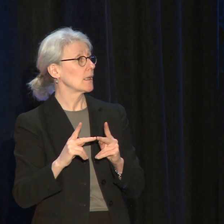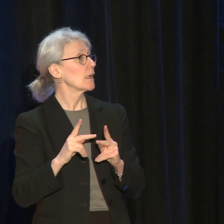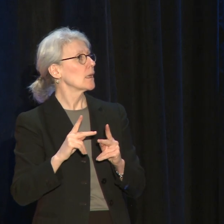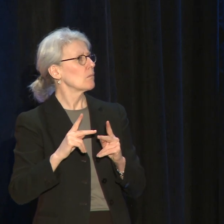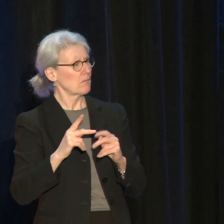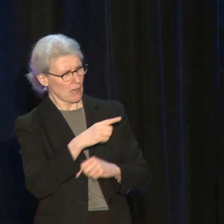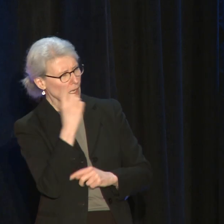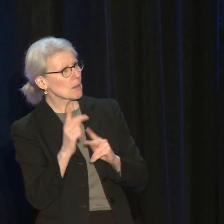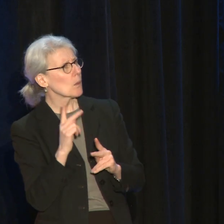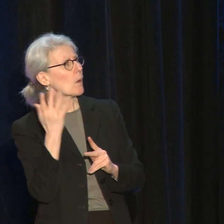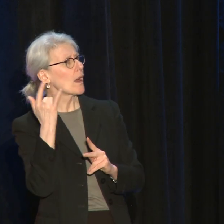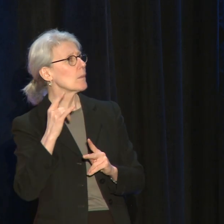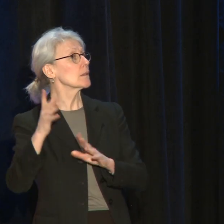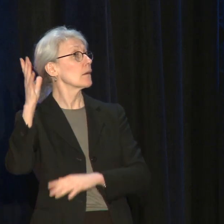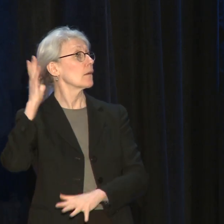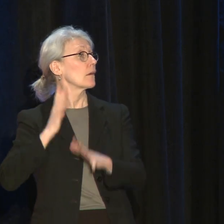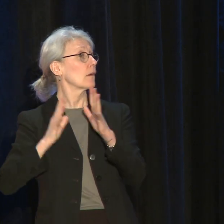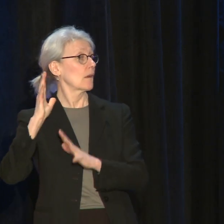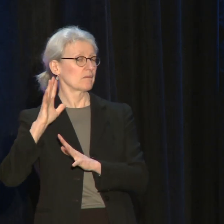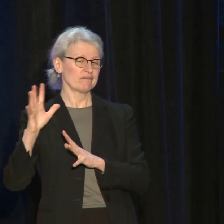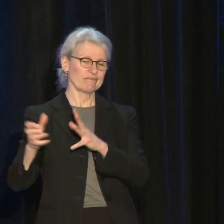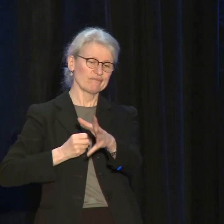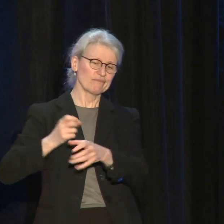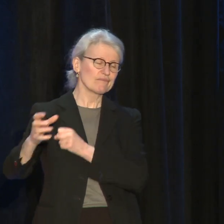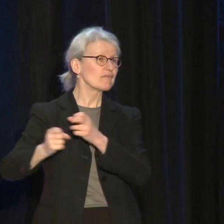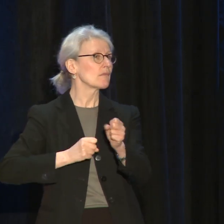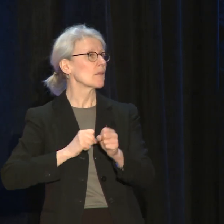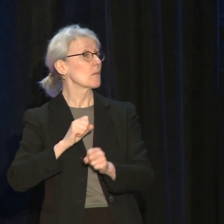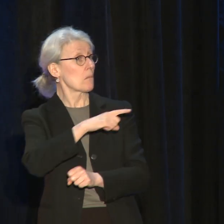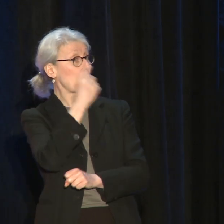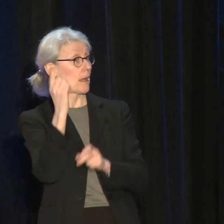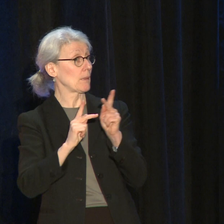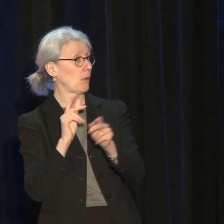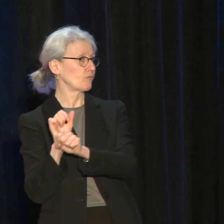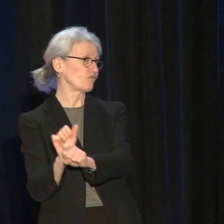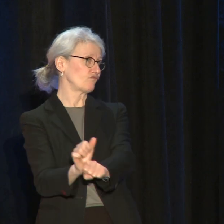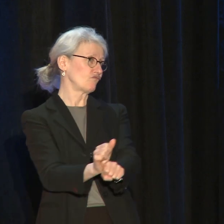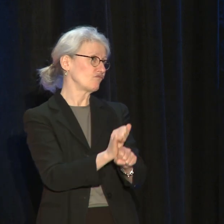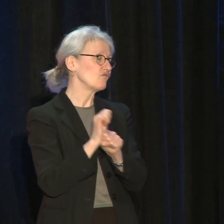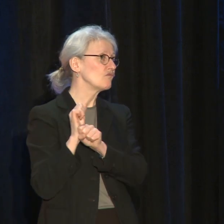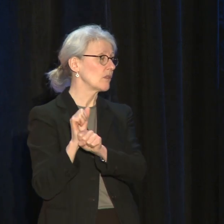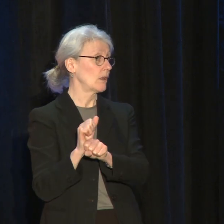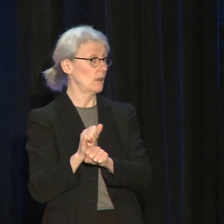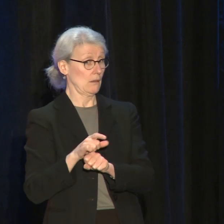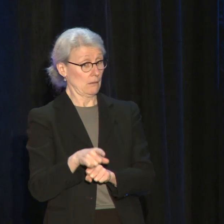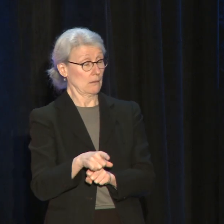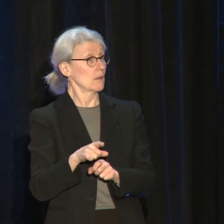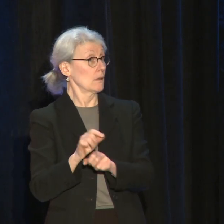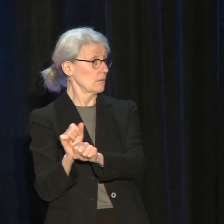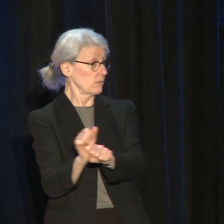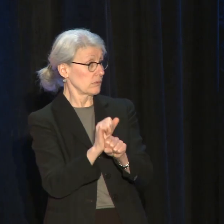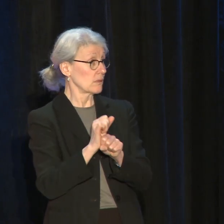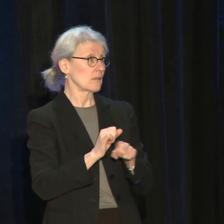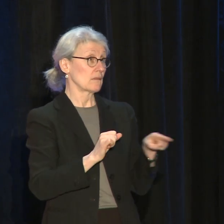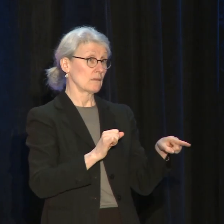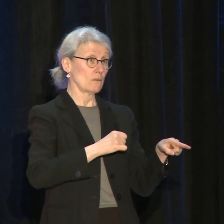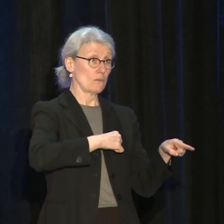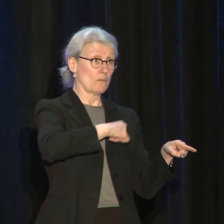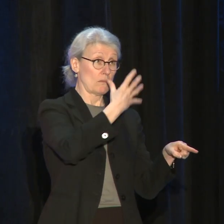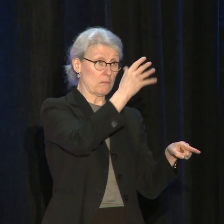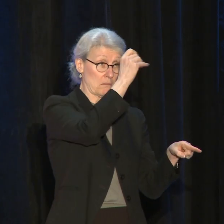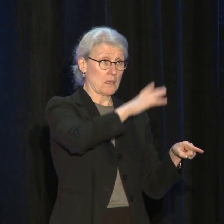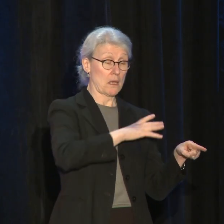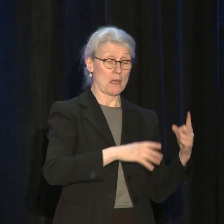African people in the United States where, under slavery, the white enslaver was the